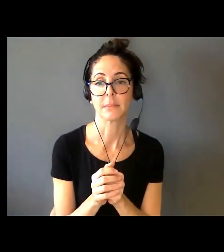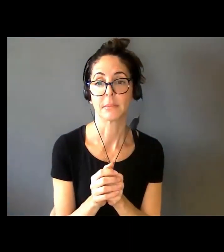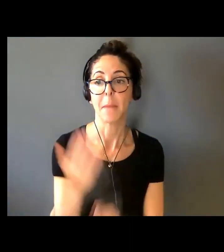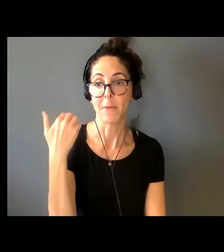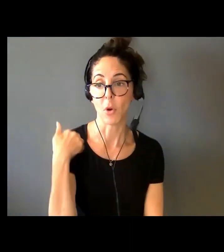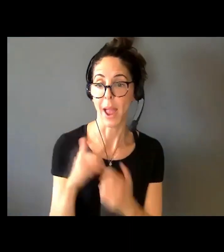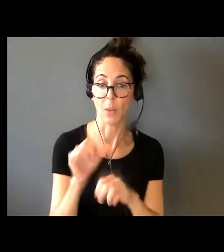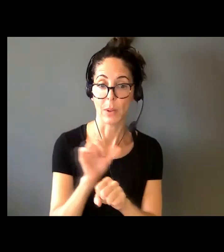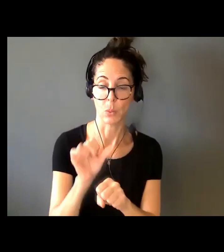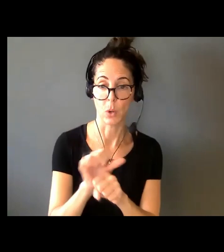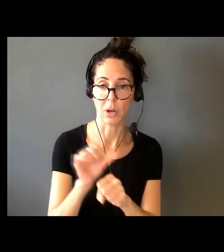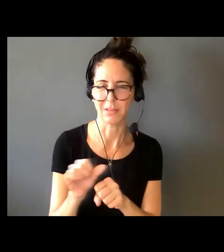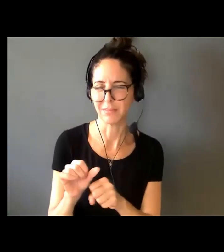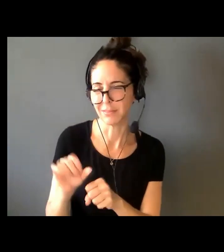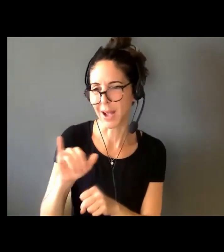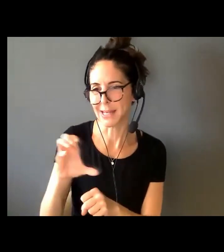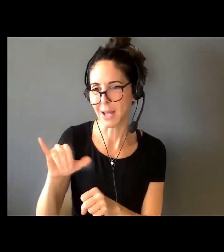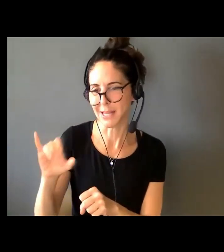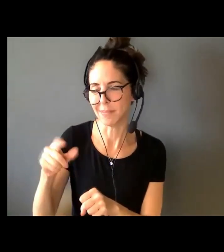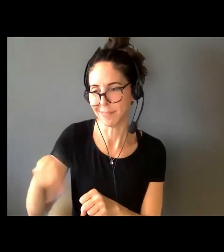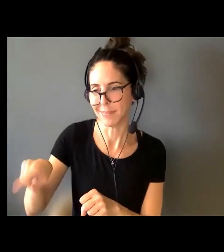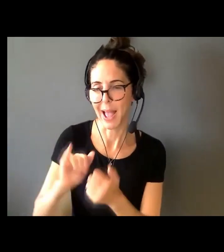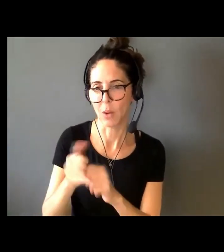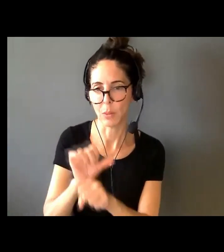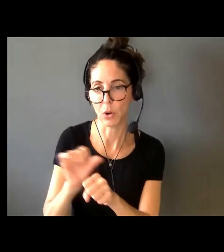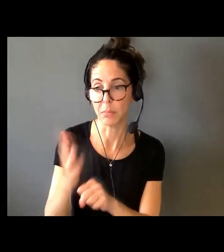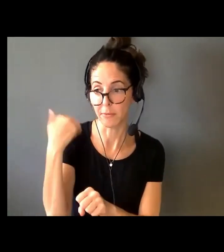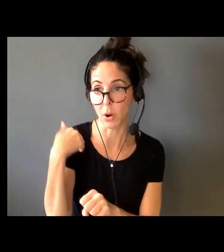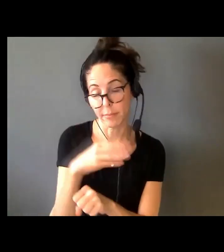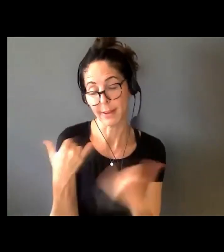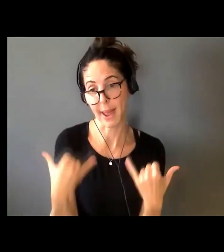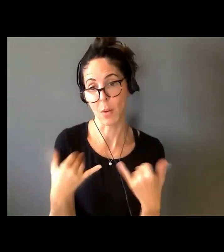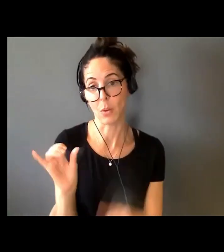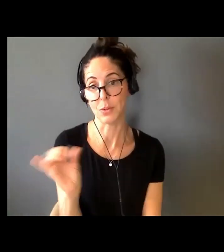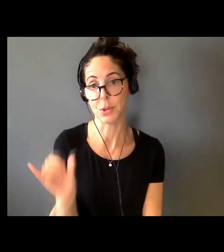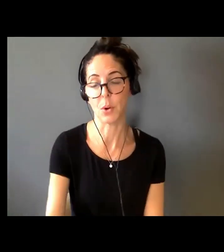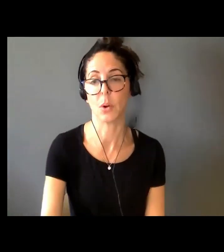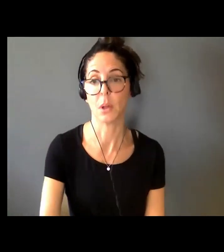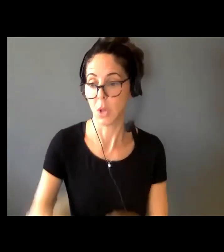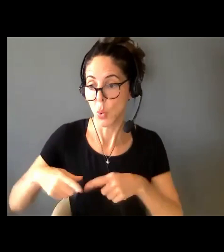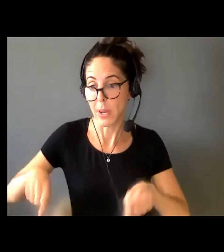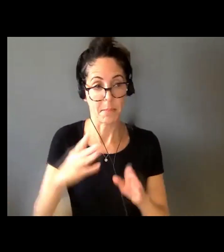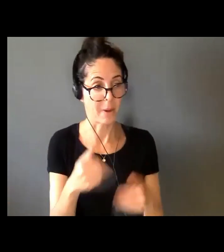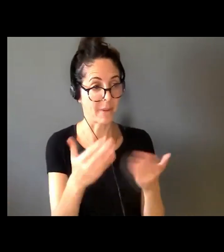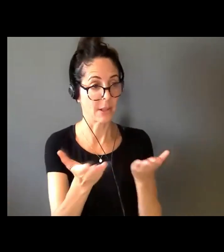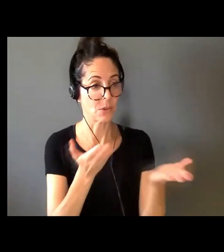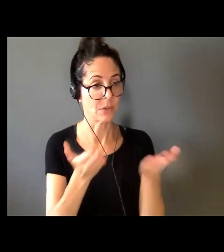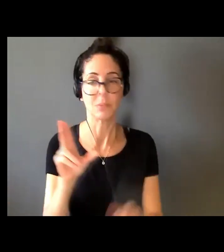my colleagues at the ICRC, we were not the one providing the services. We work with local